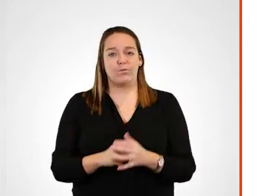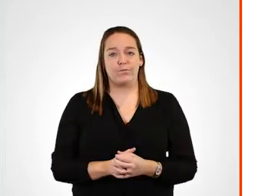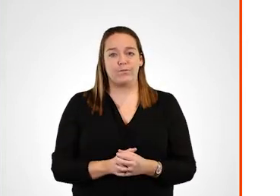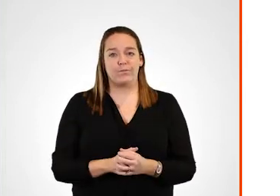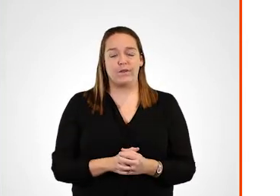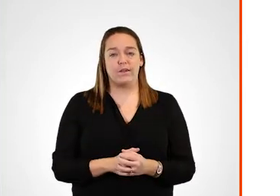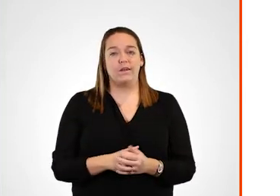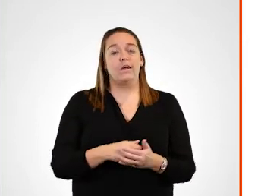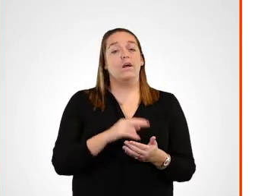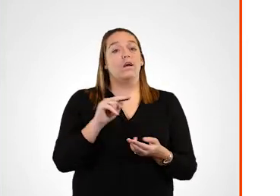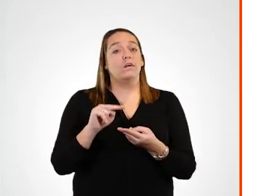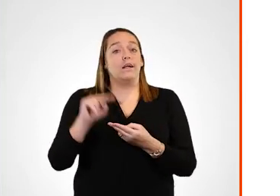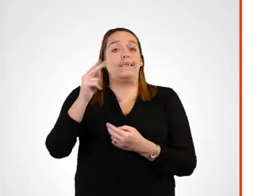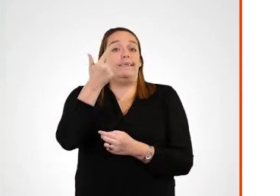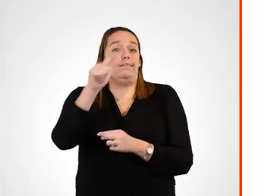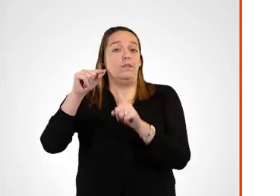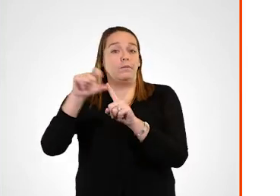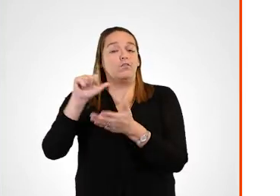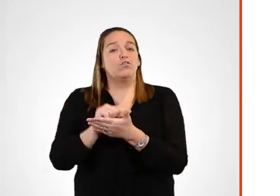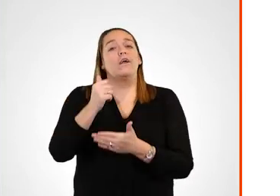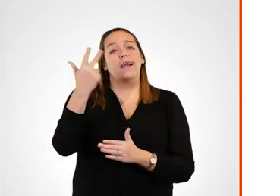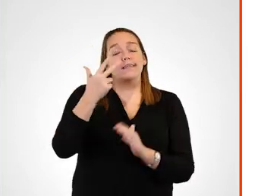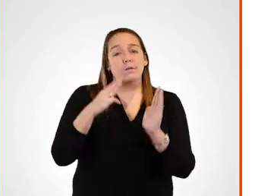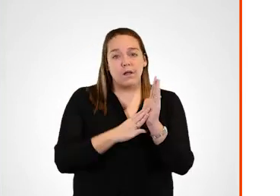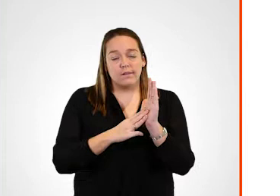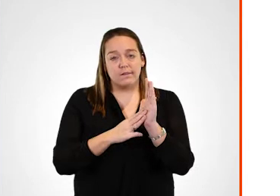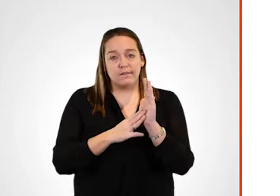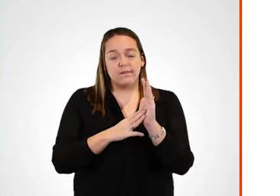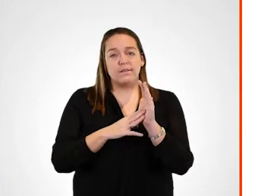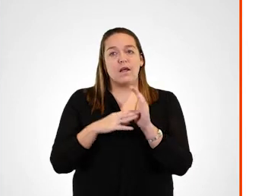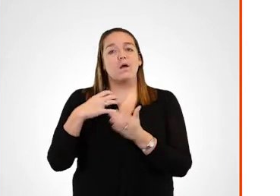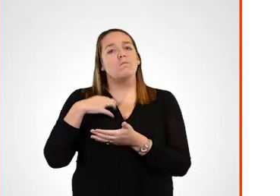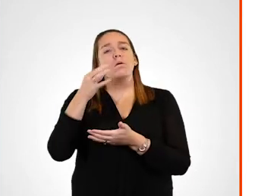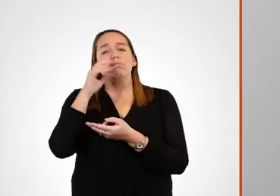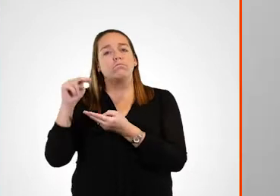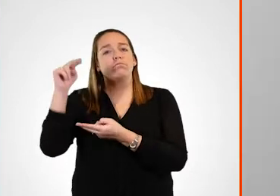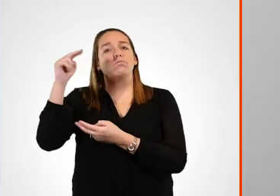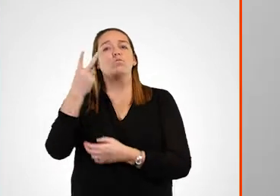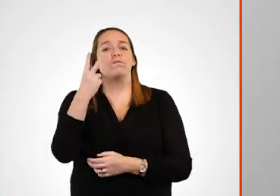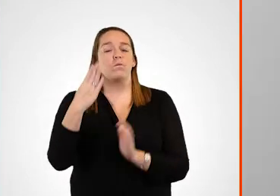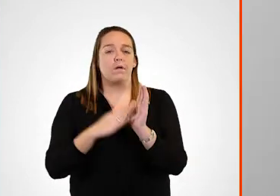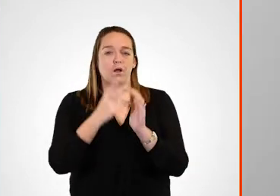That increased to about 70% at 18 months and slightly greater at 24 months.